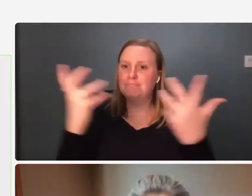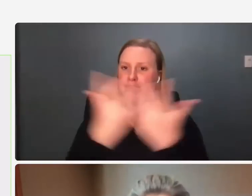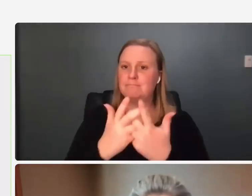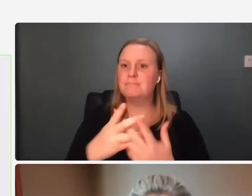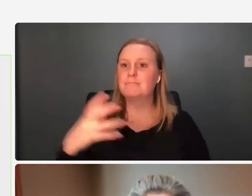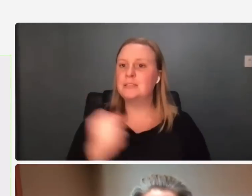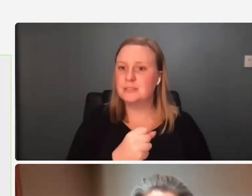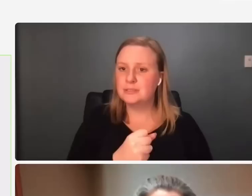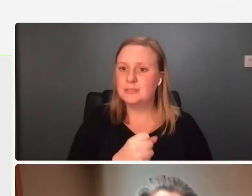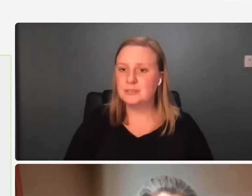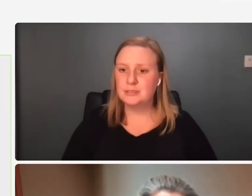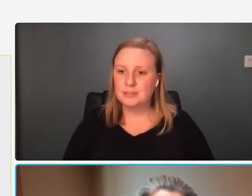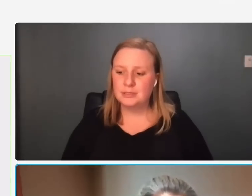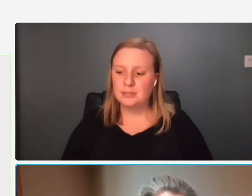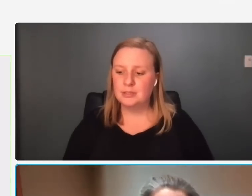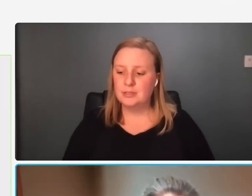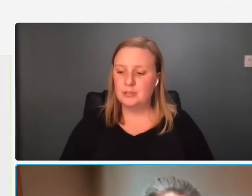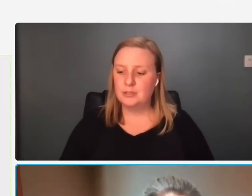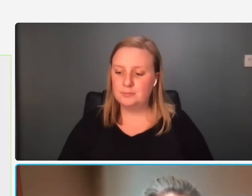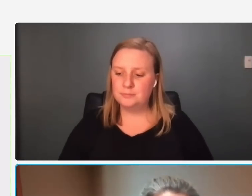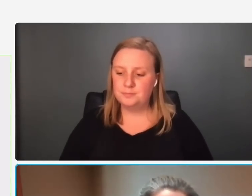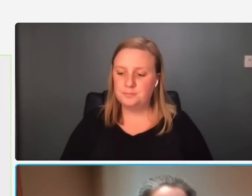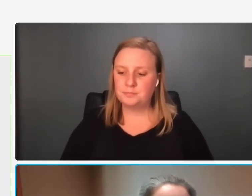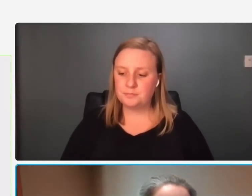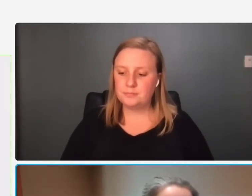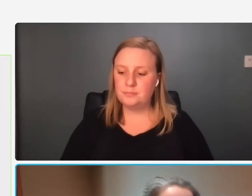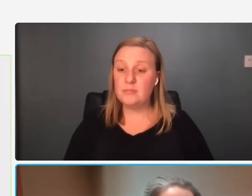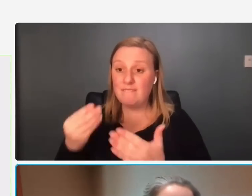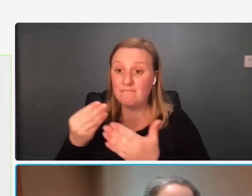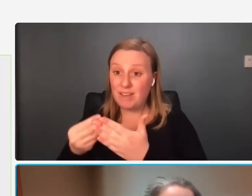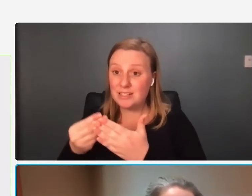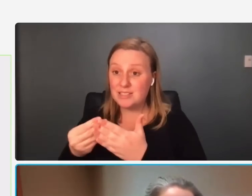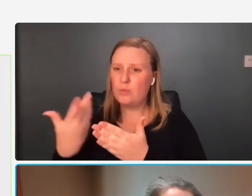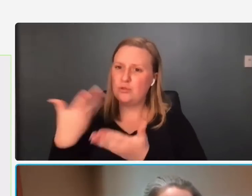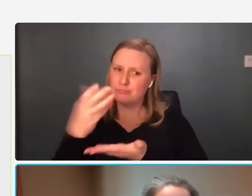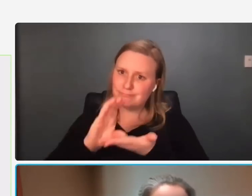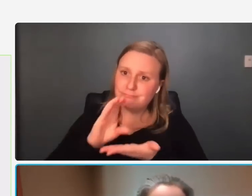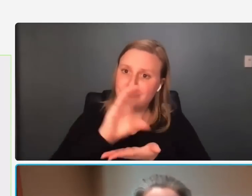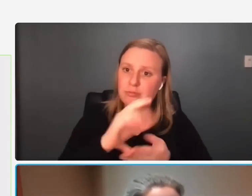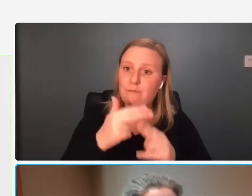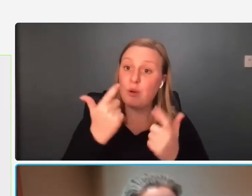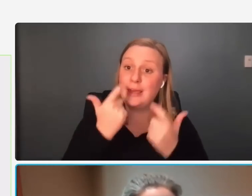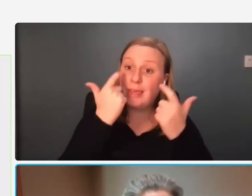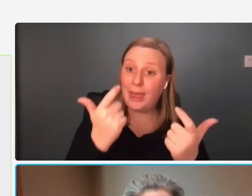In this same vein we need to make sure funding is going to care. And so the reforms will aim to reduce unnecessary